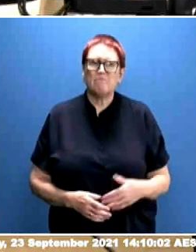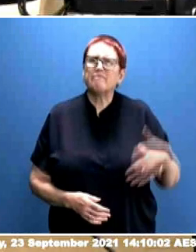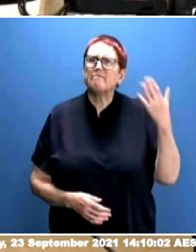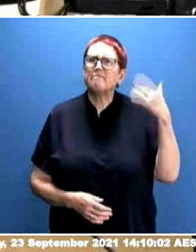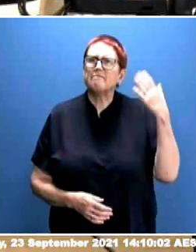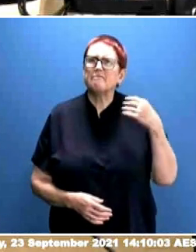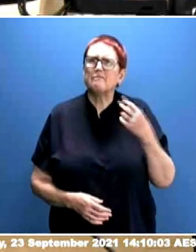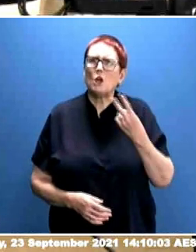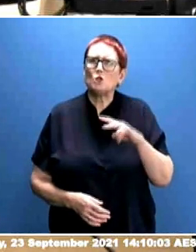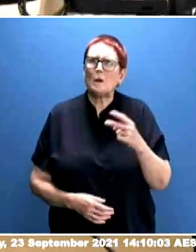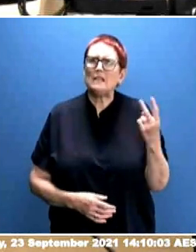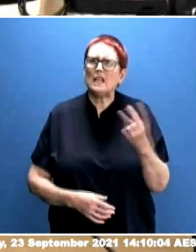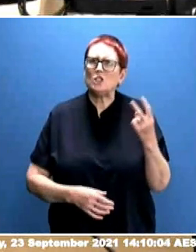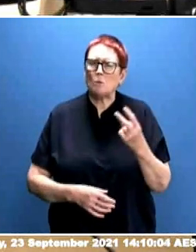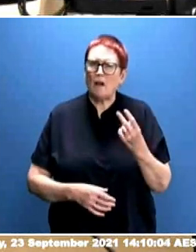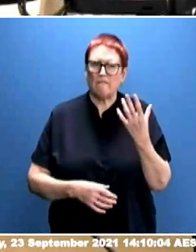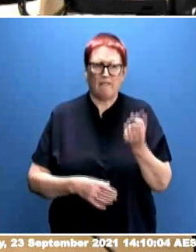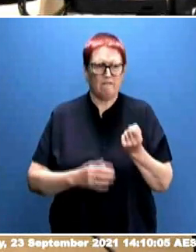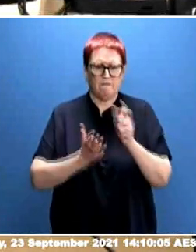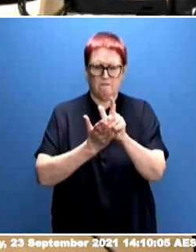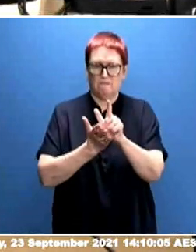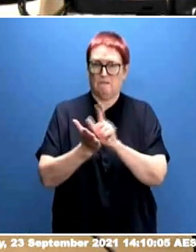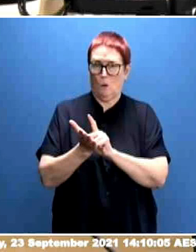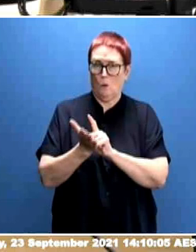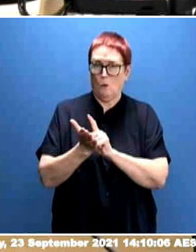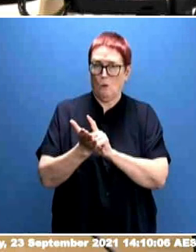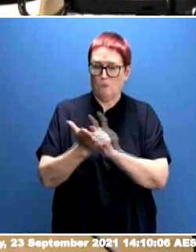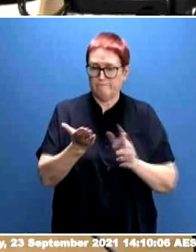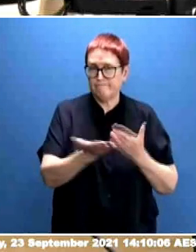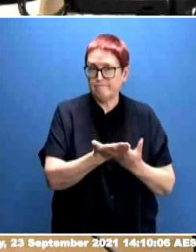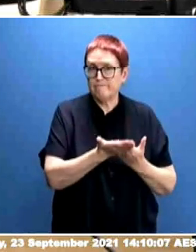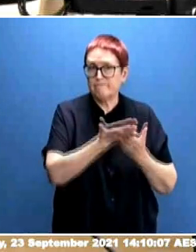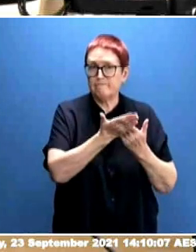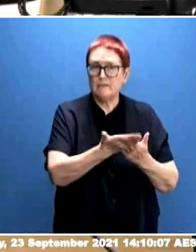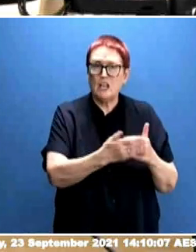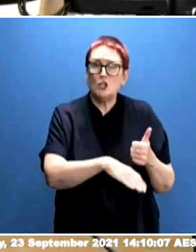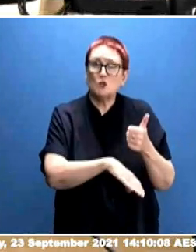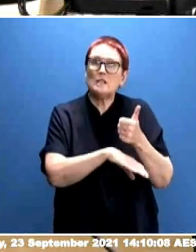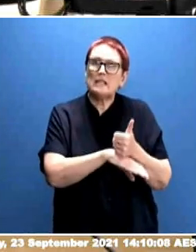a legislative proposal that was to be put forward for a framework for Secure Care?